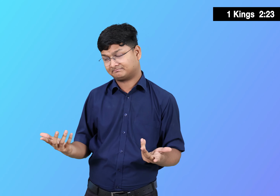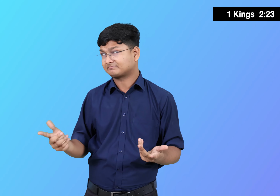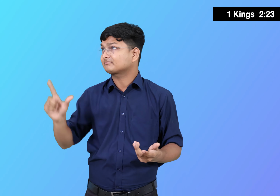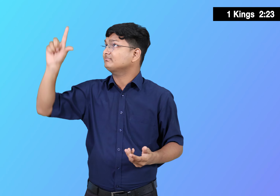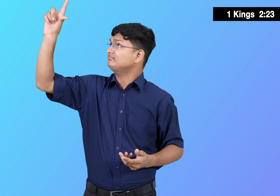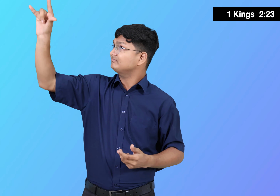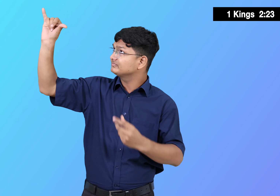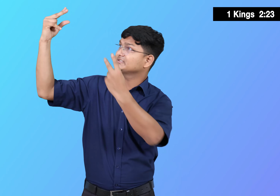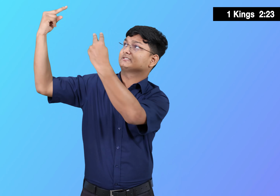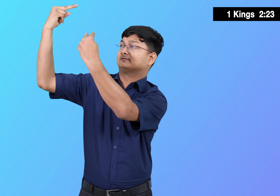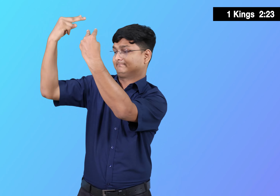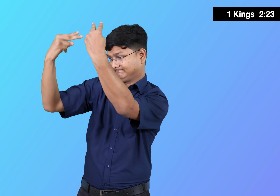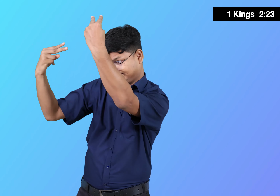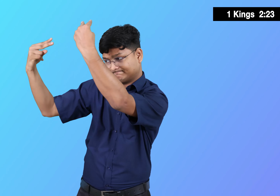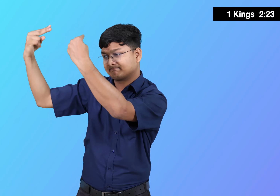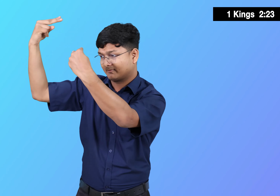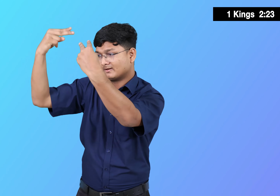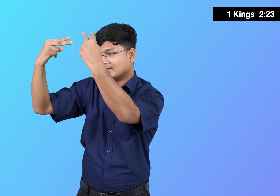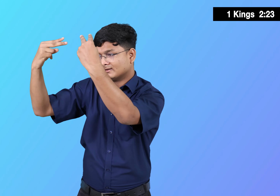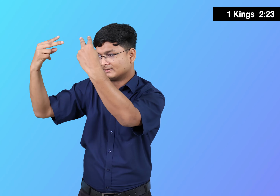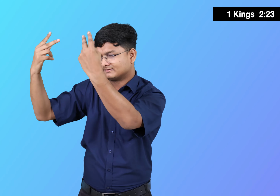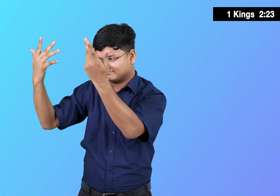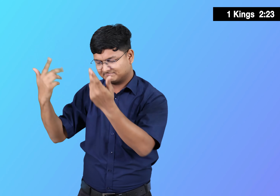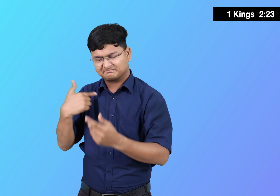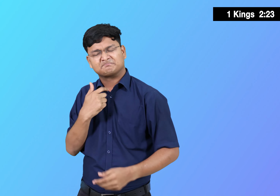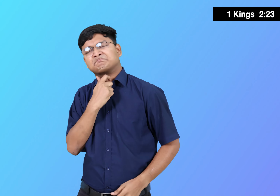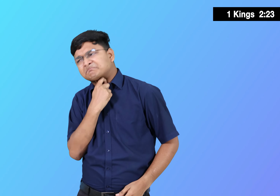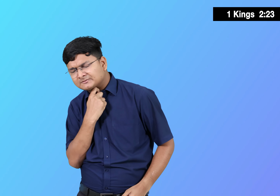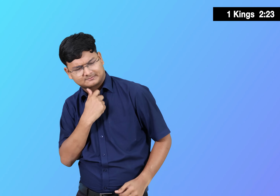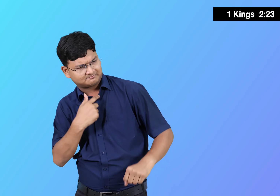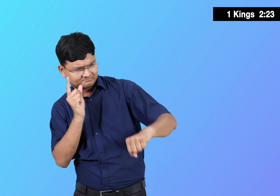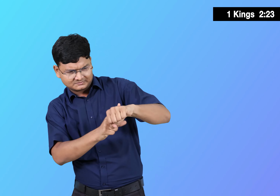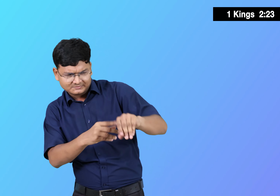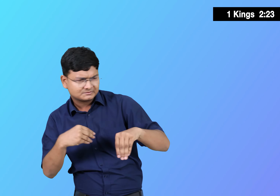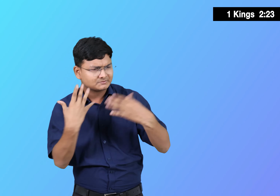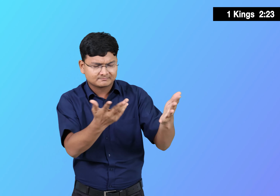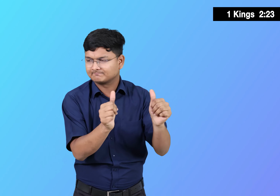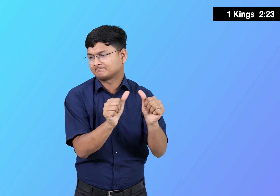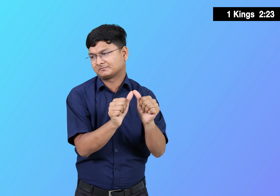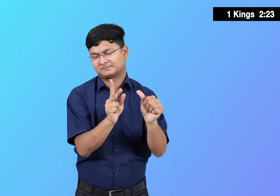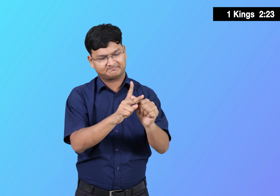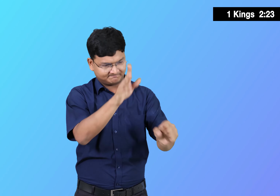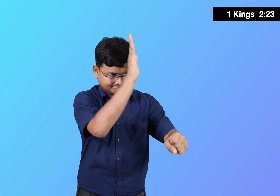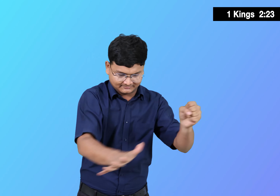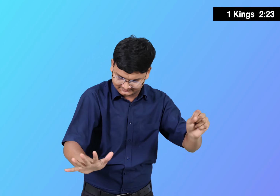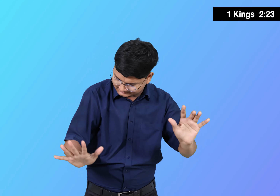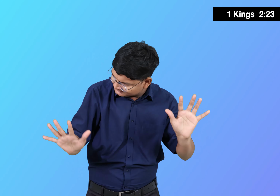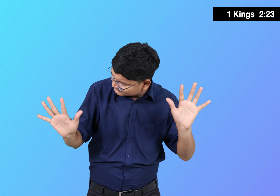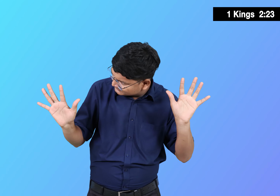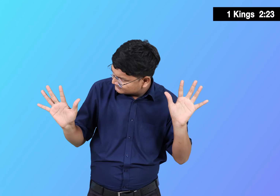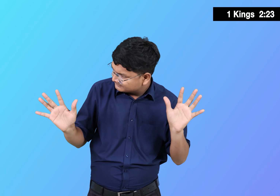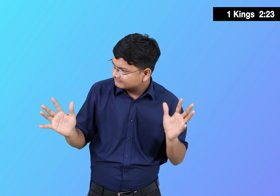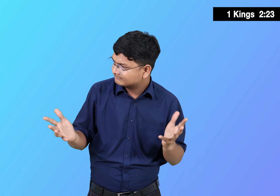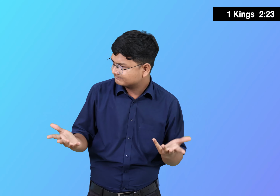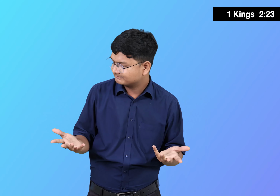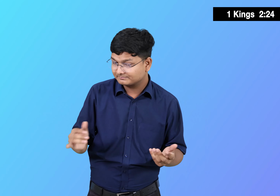Then Solomon said, “By the LORD, I swear I’ll make Adonijah pay for this with his life!